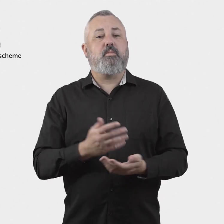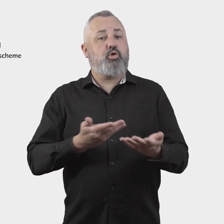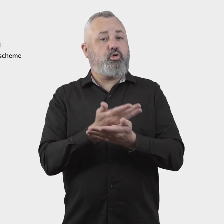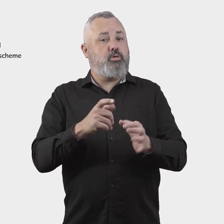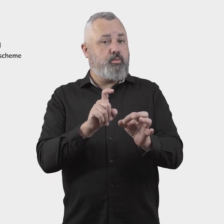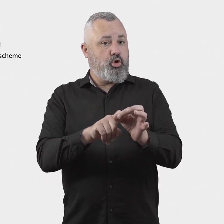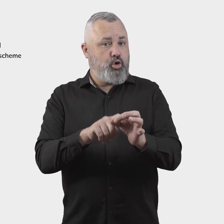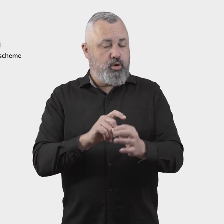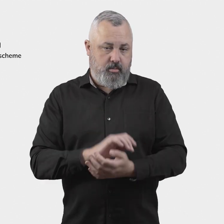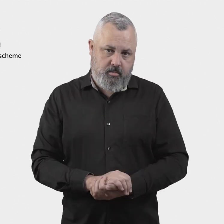Consultation question